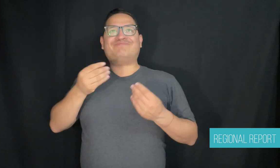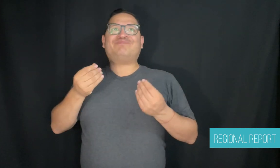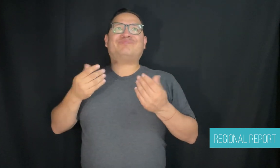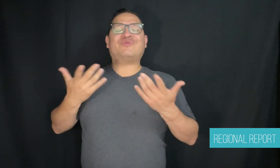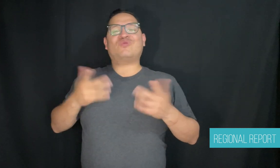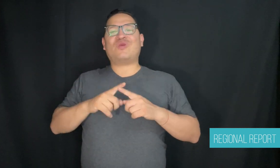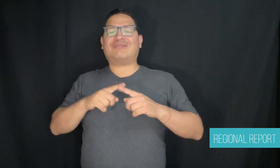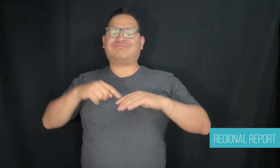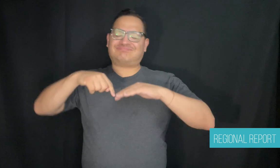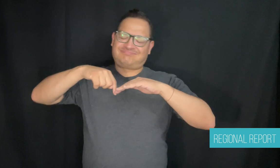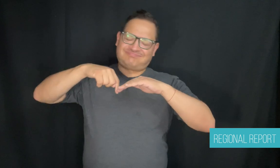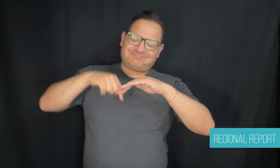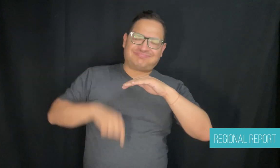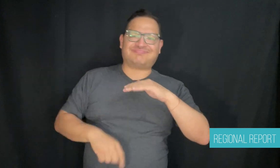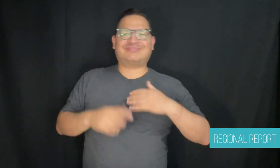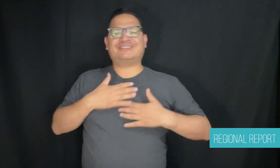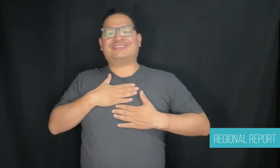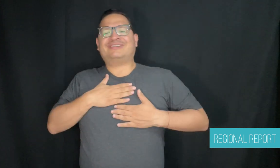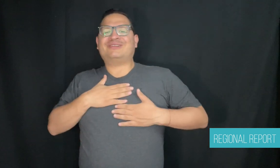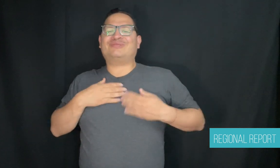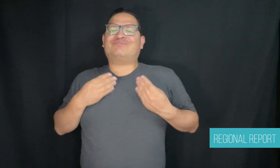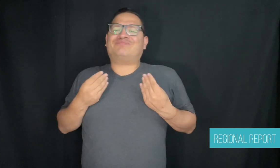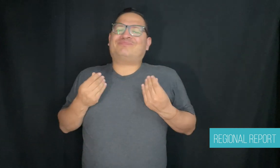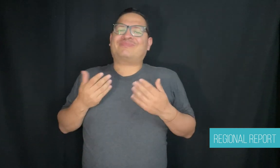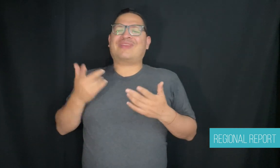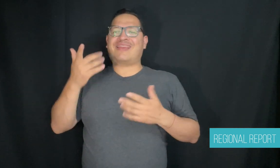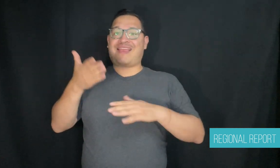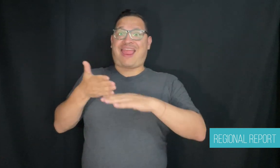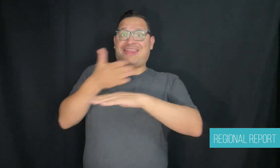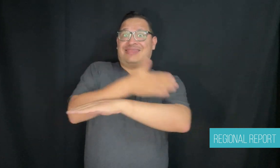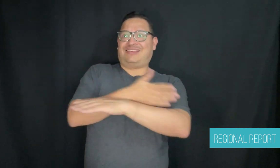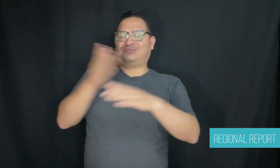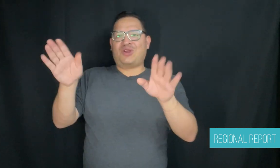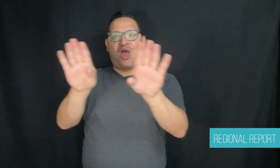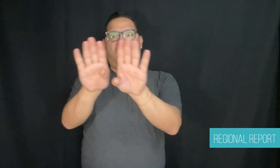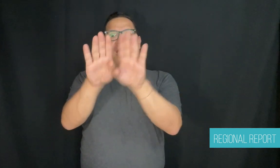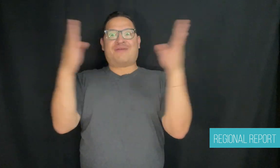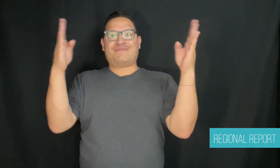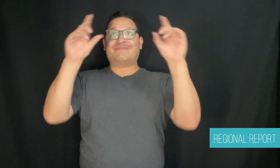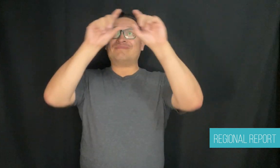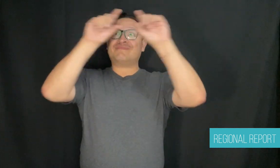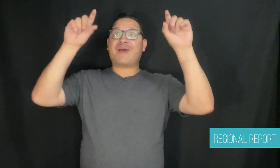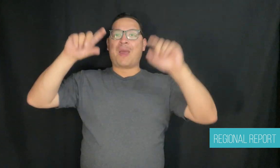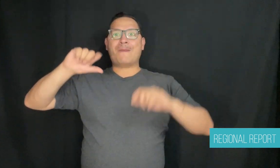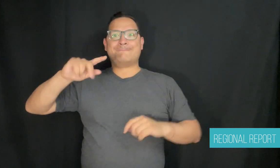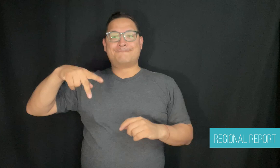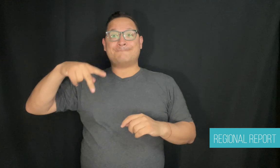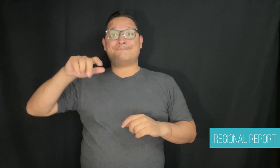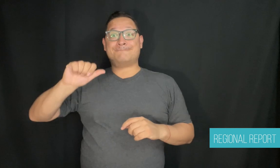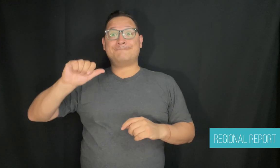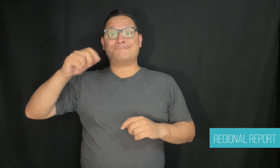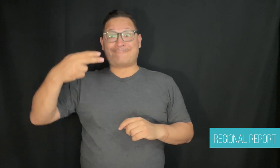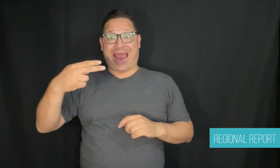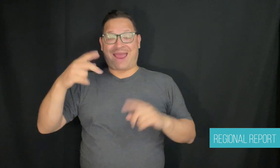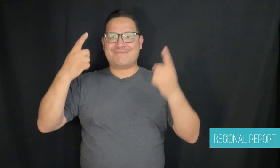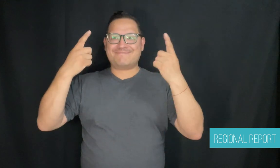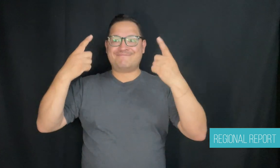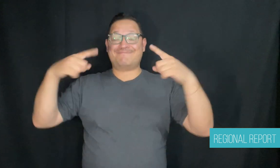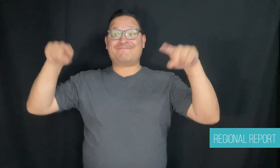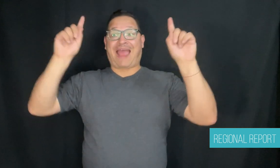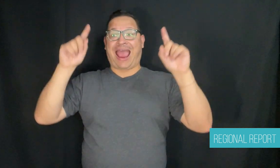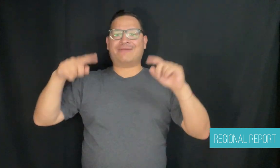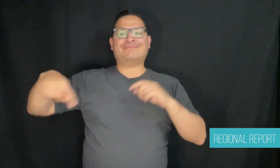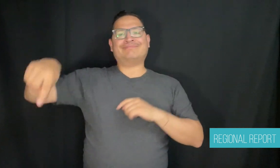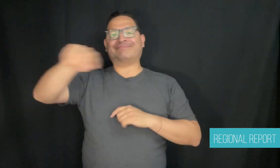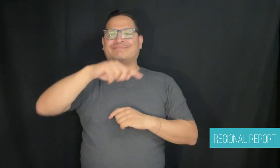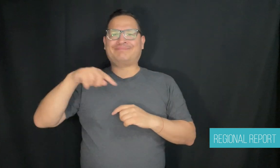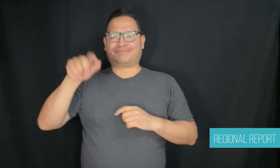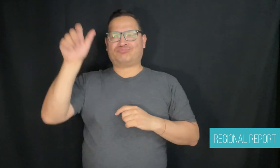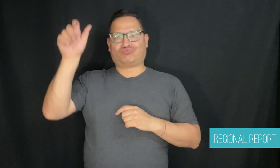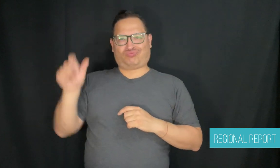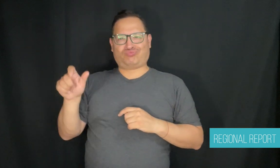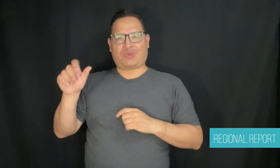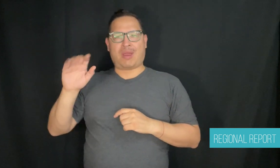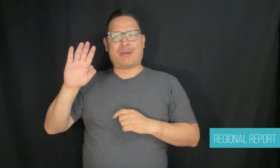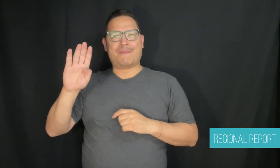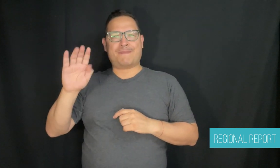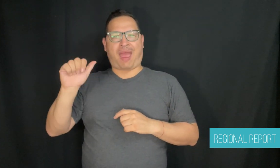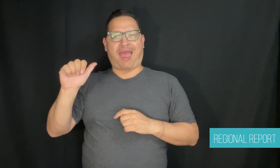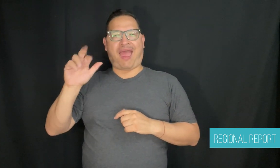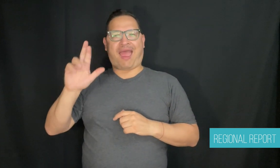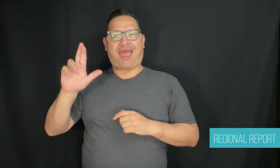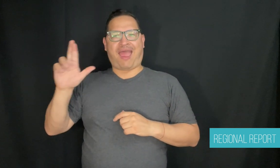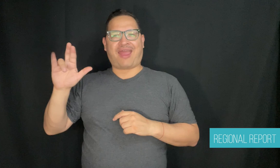Barrios aligns with deeply. Before opening Pah!,